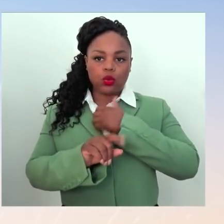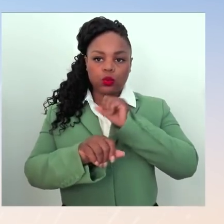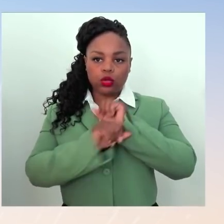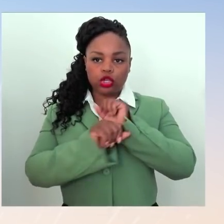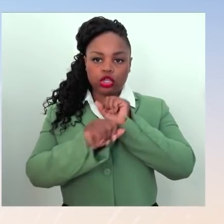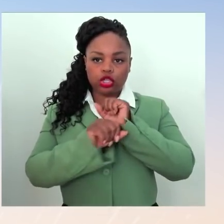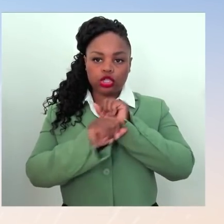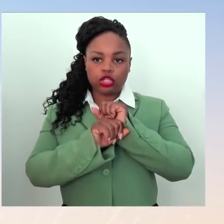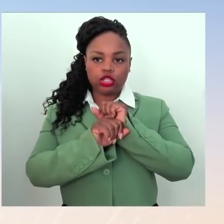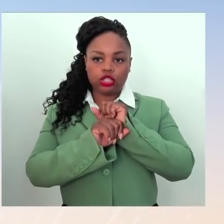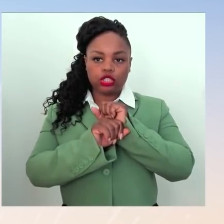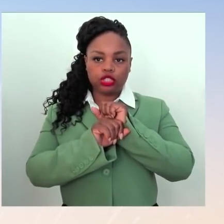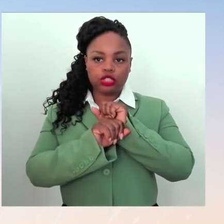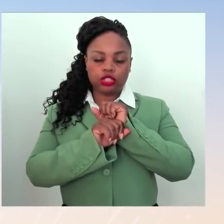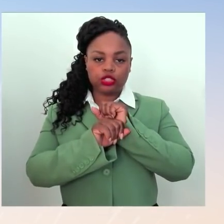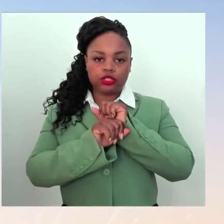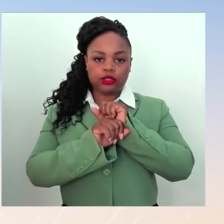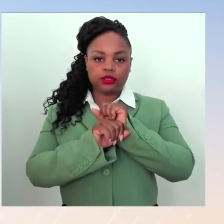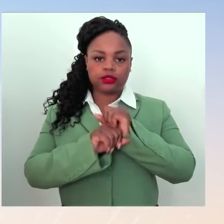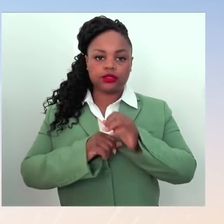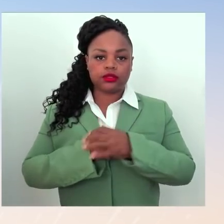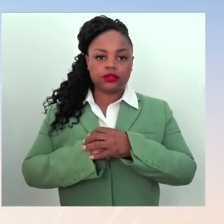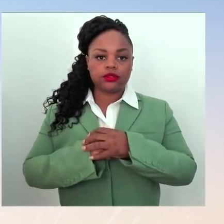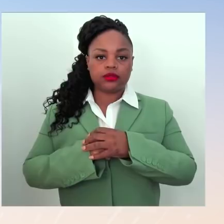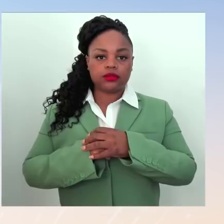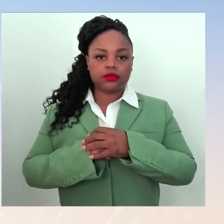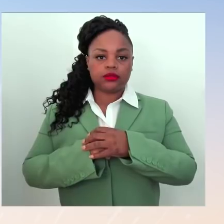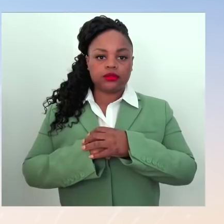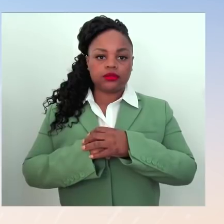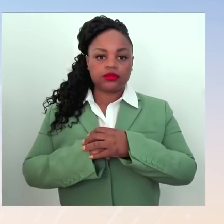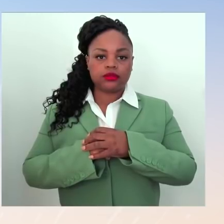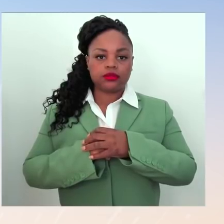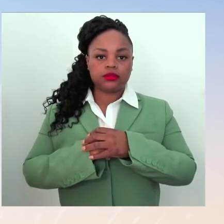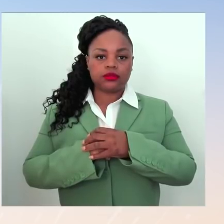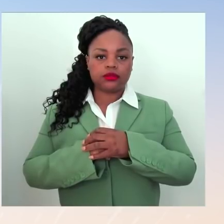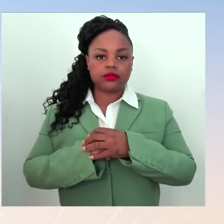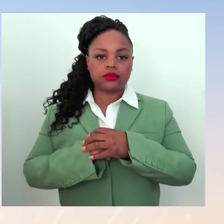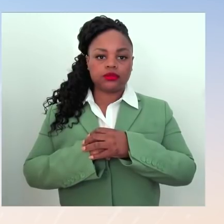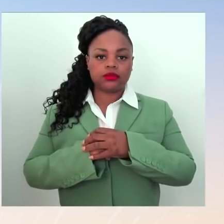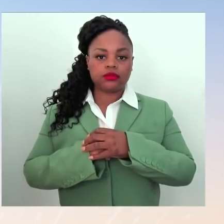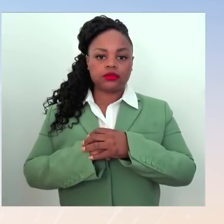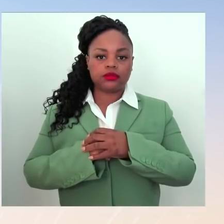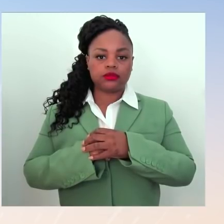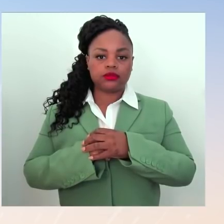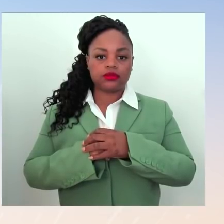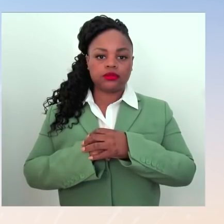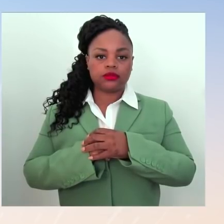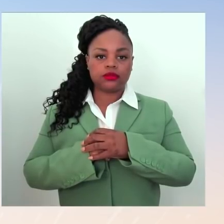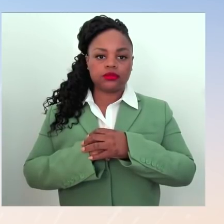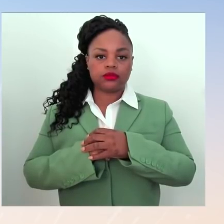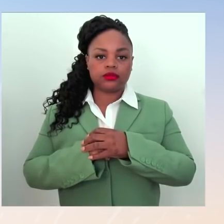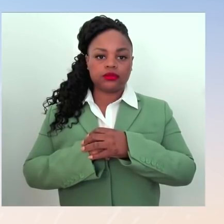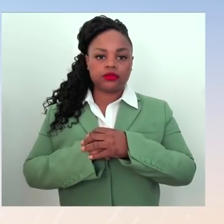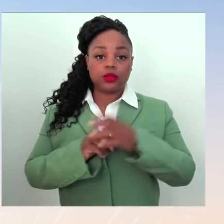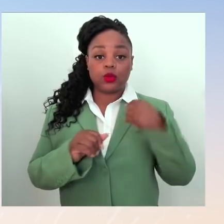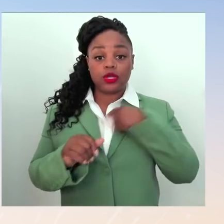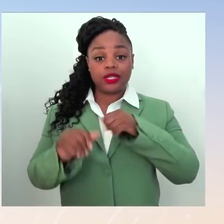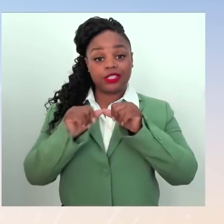Obviously, the harder things always happen at the very end of the process. And that's where we are -- stand at this point in time. Go ahead. The Press: Can you take question from the back?